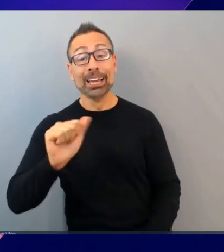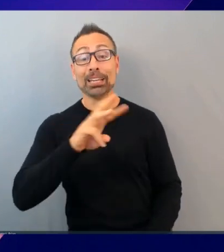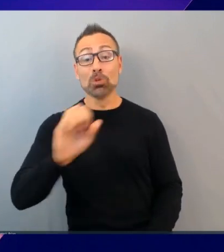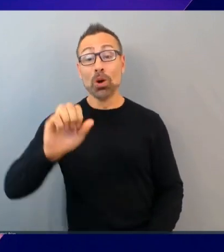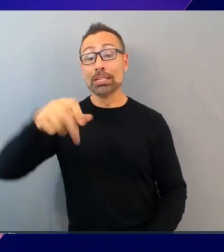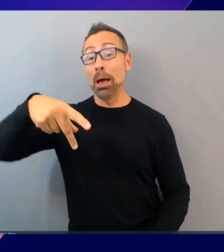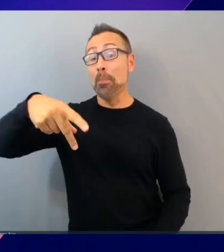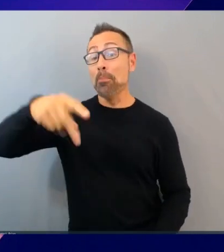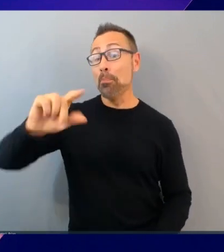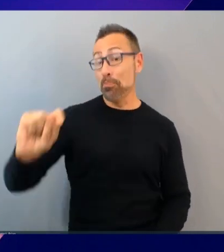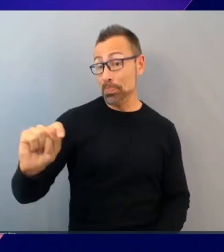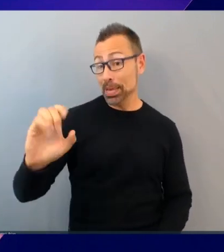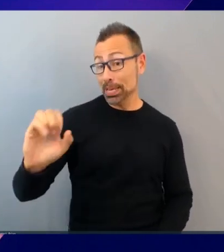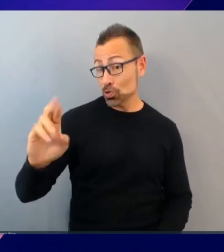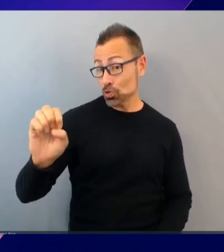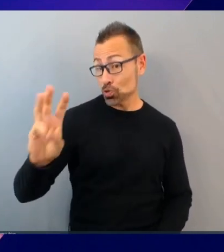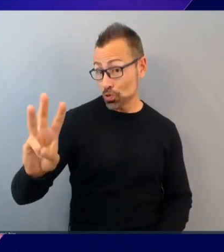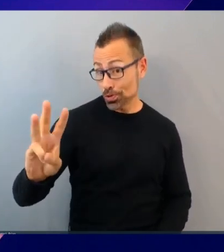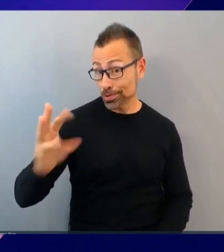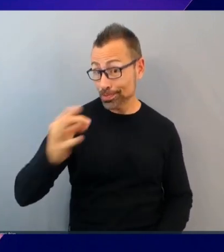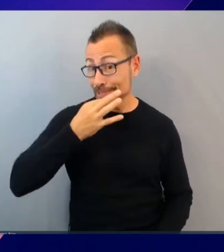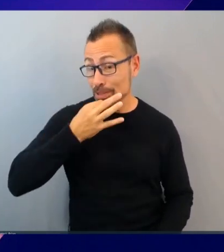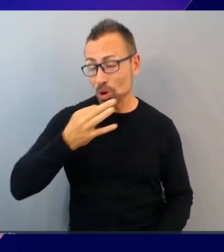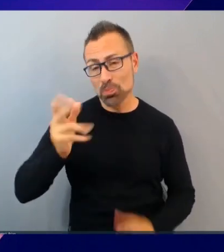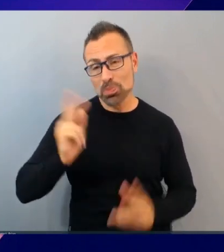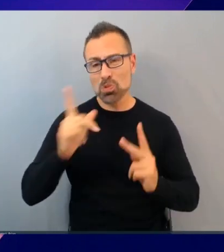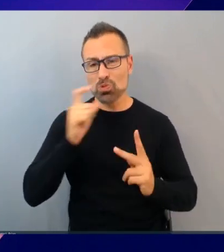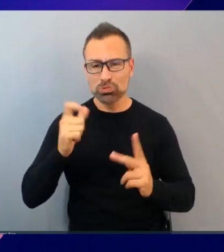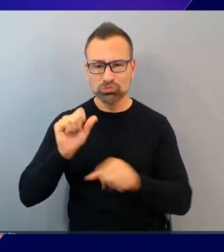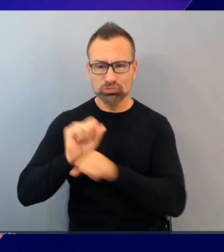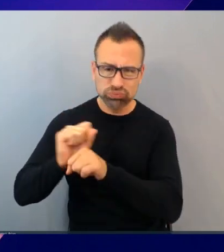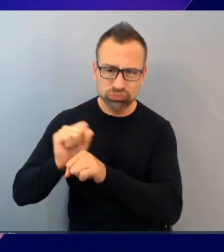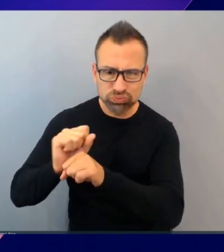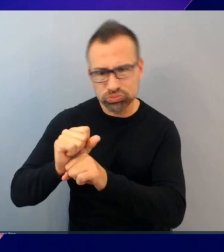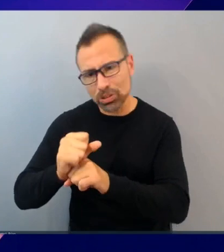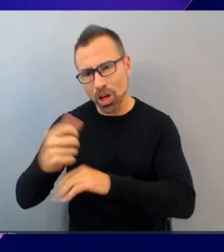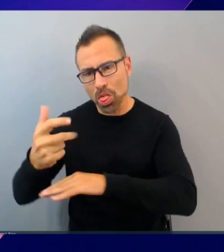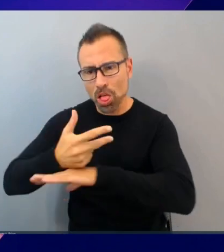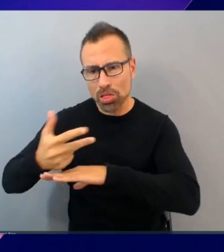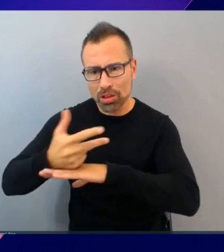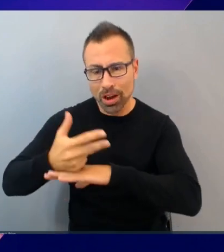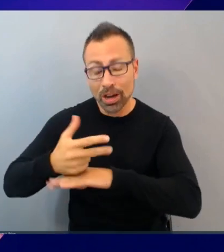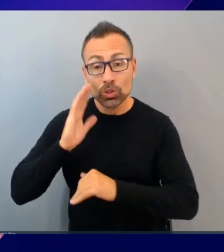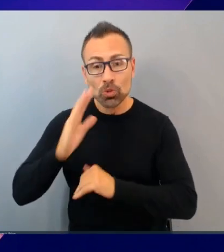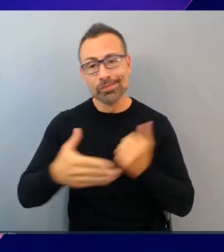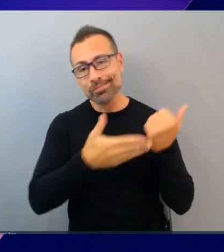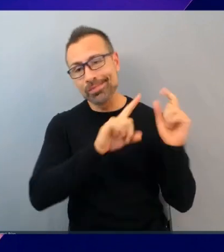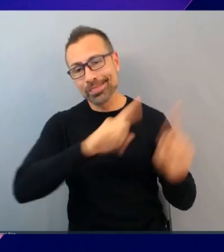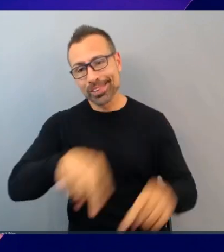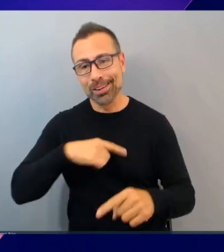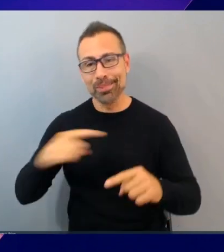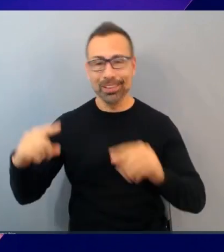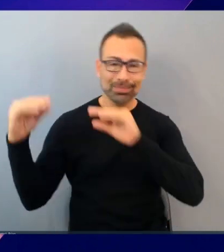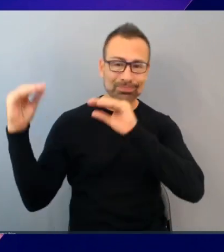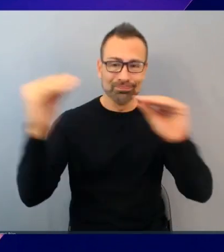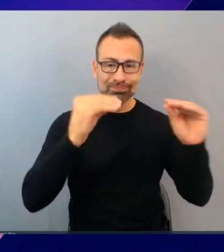part of our technical field community, will come out, present that workshop to you in person. We have options for purchasing your own or renting a track